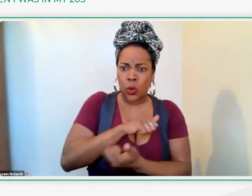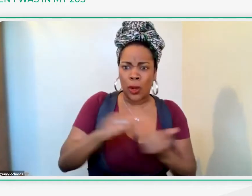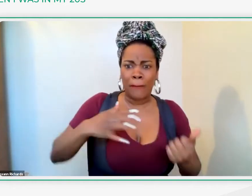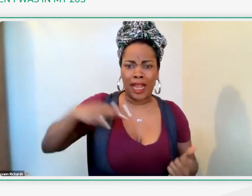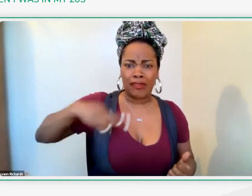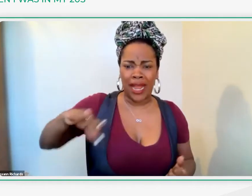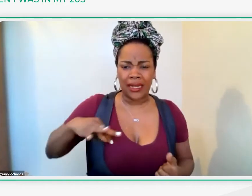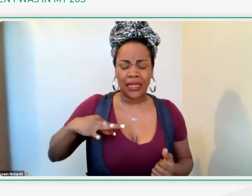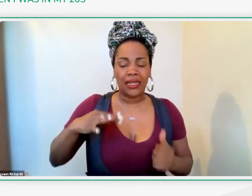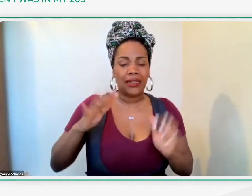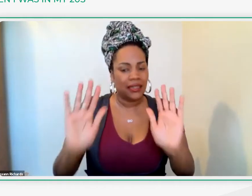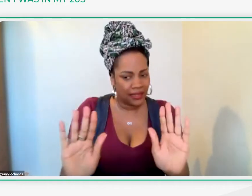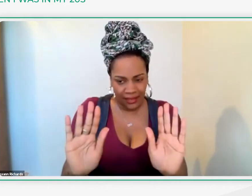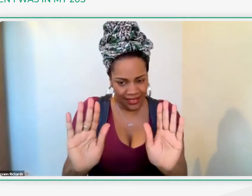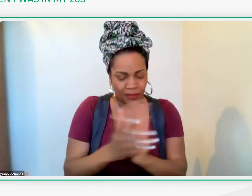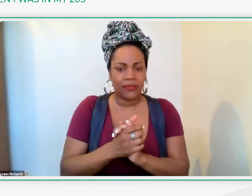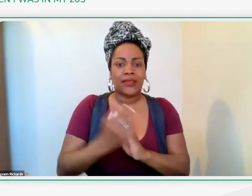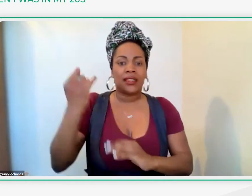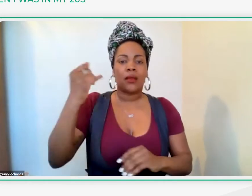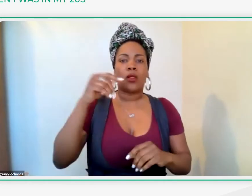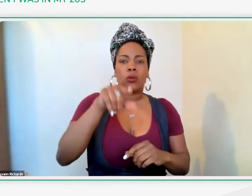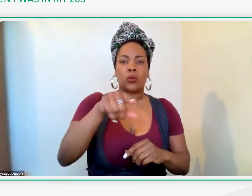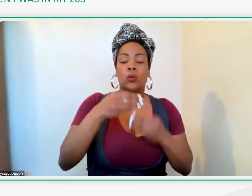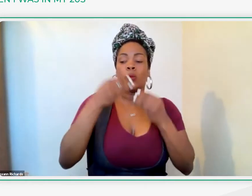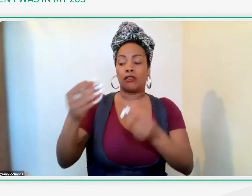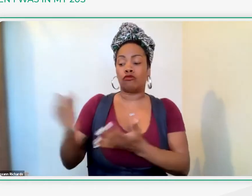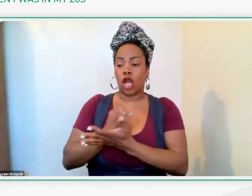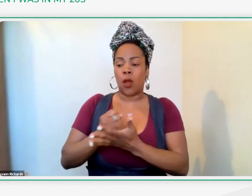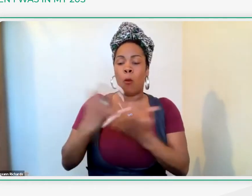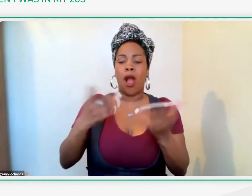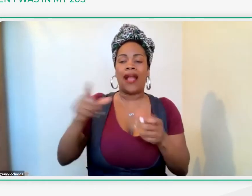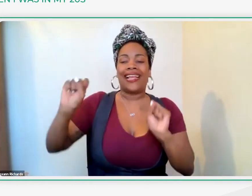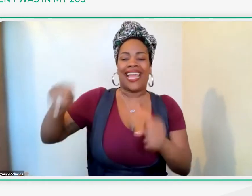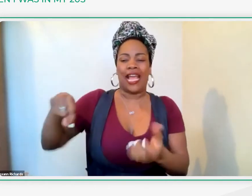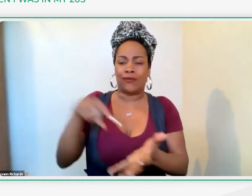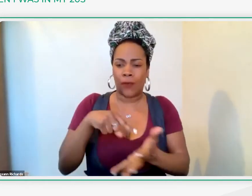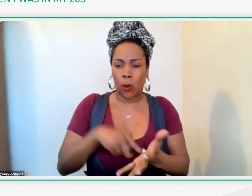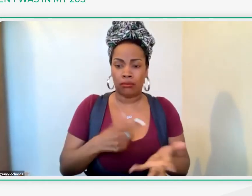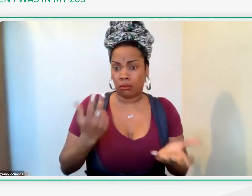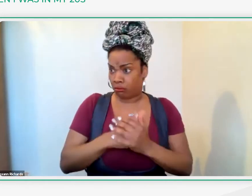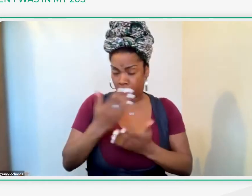But then, if I add them, it's going to destroy my credit.